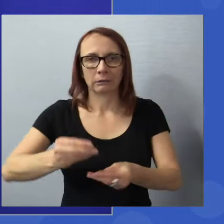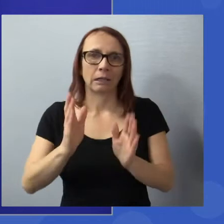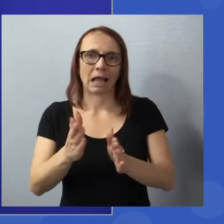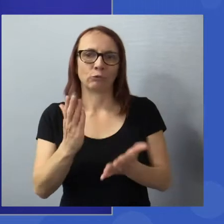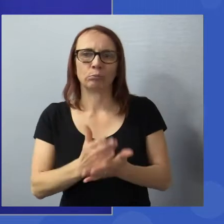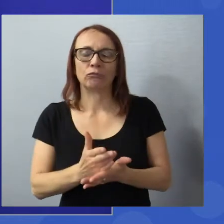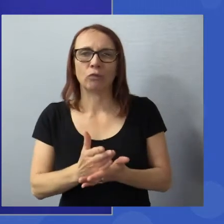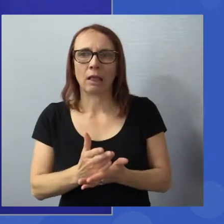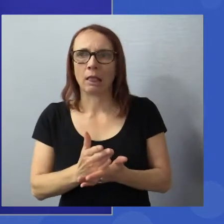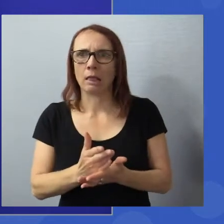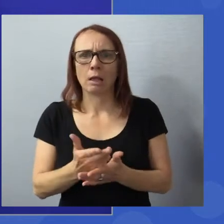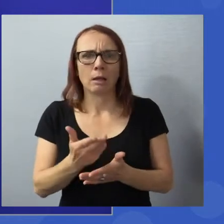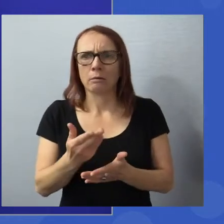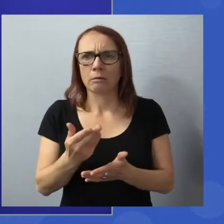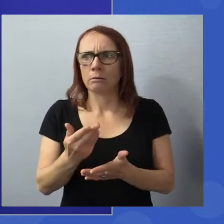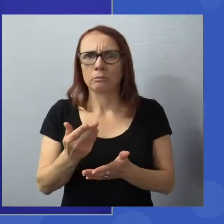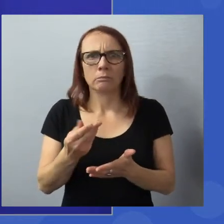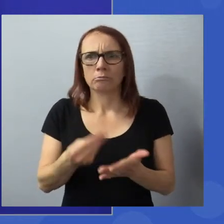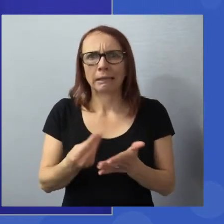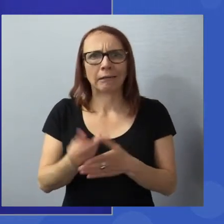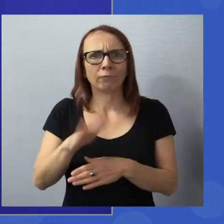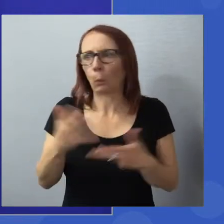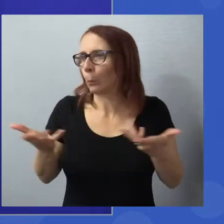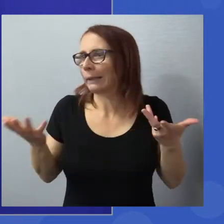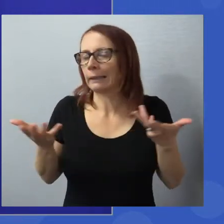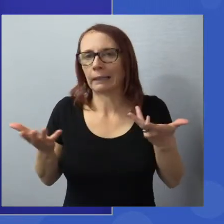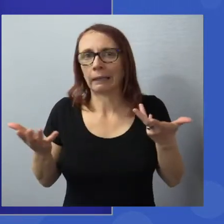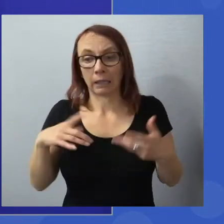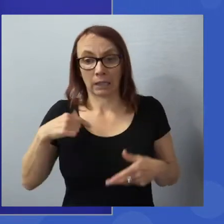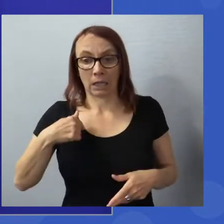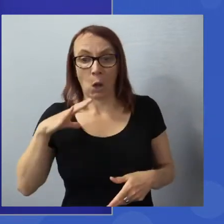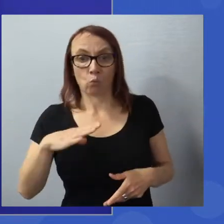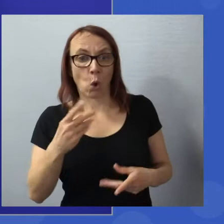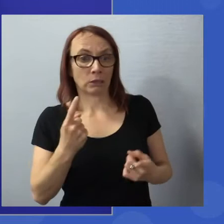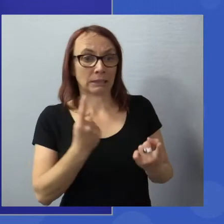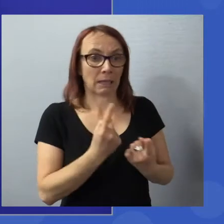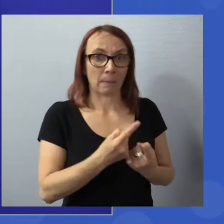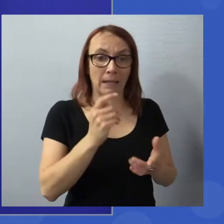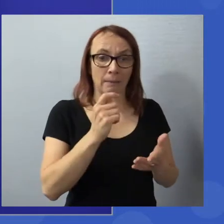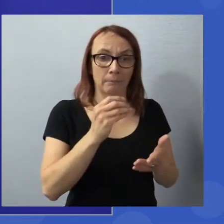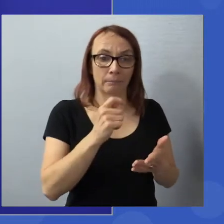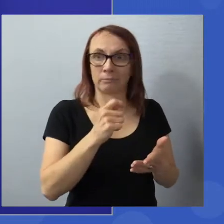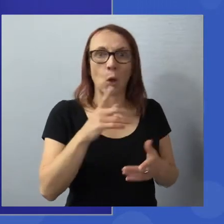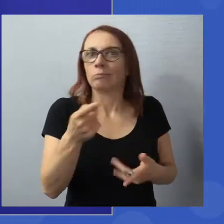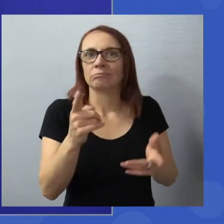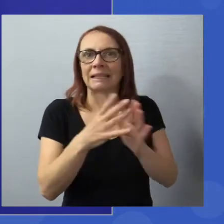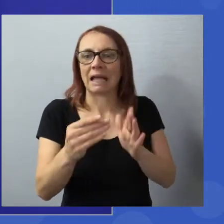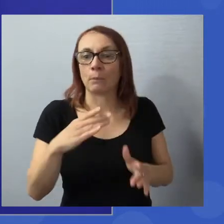going to come from we hope we have to raise money you know if I want something there's a trade-off I eat new shoes then I can't half the